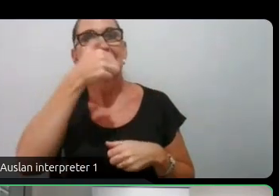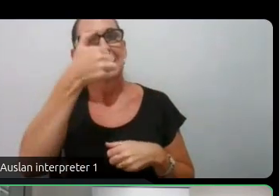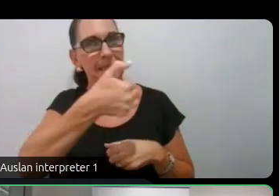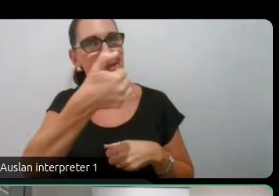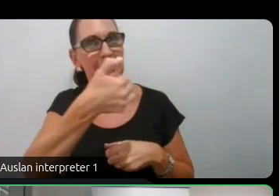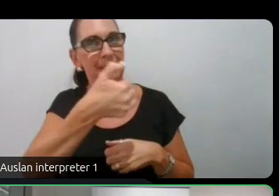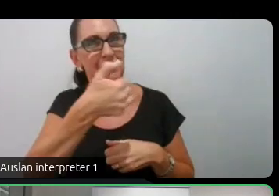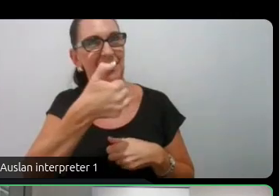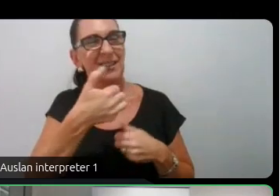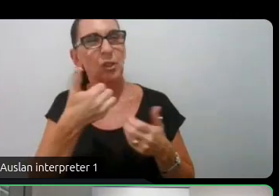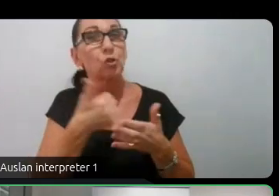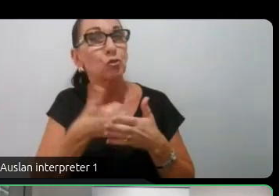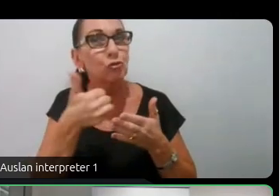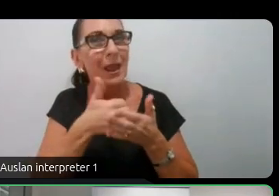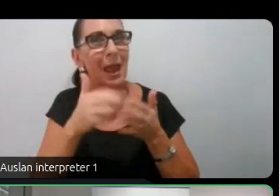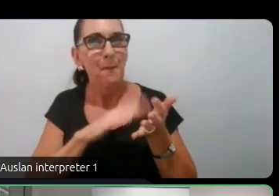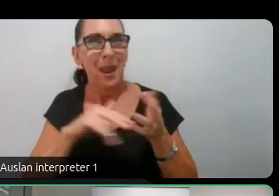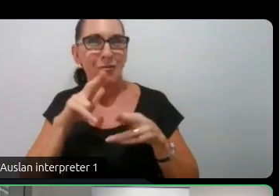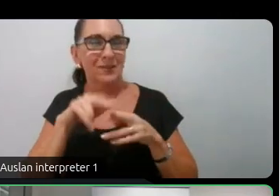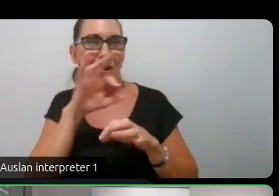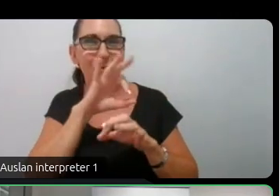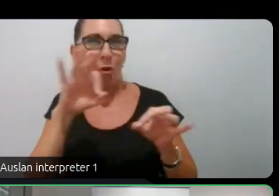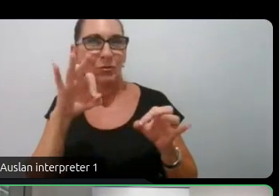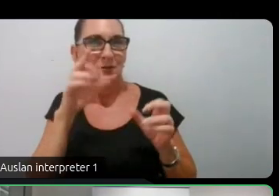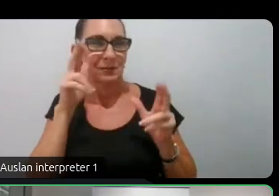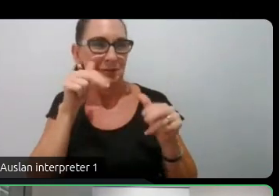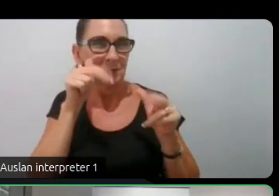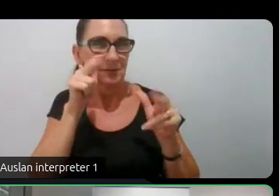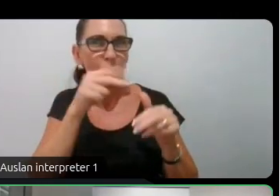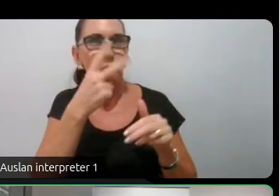typically expect them to need 24-hour supervision. So those are the kind of factors you're trying to